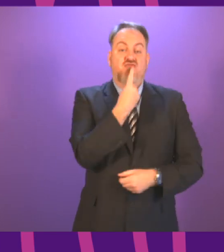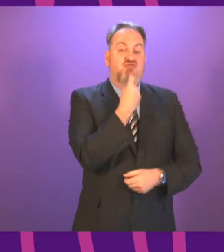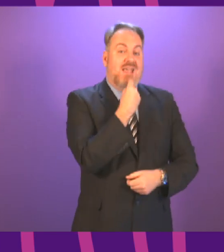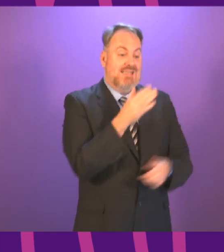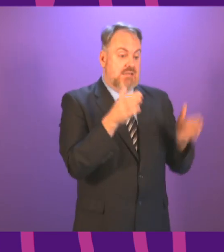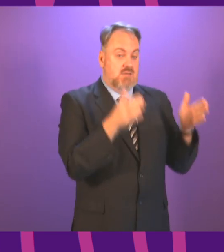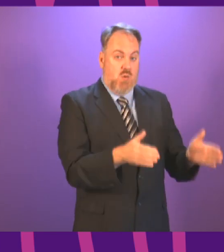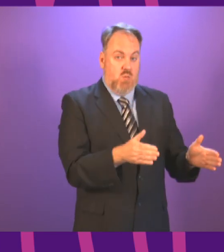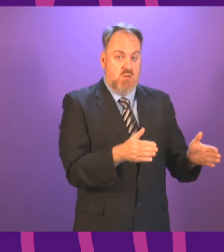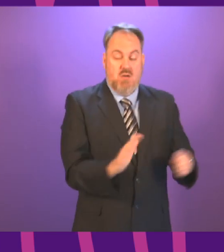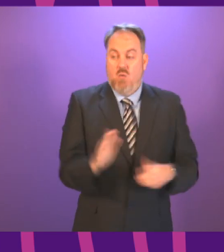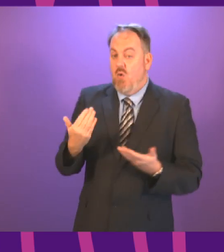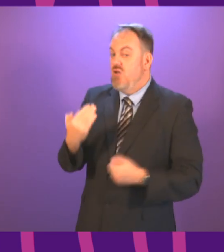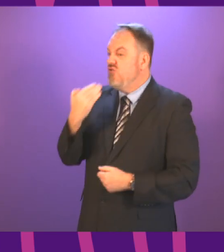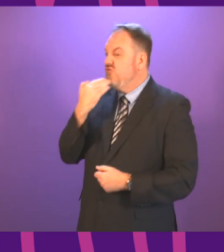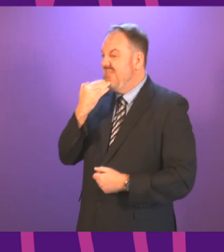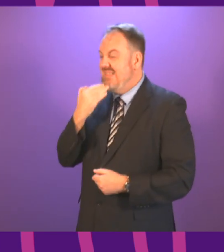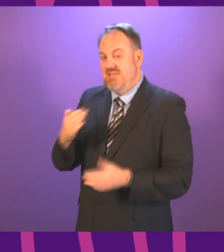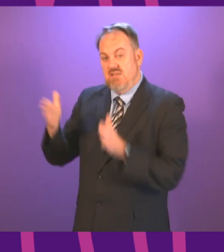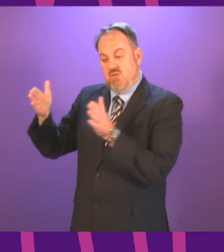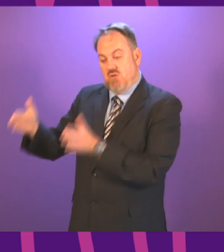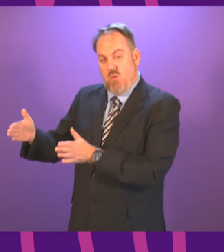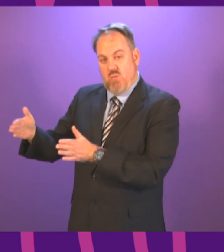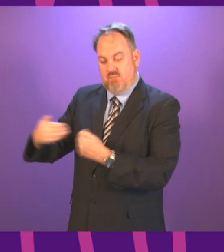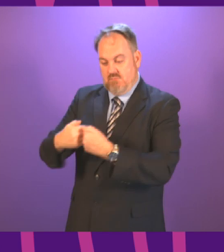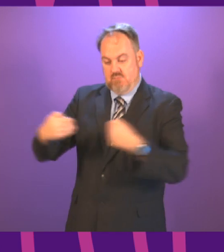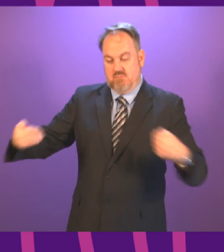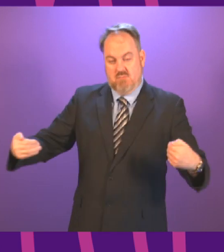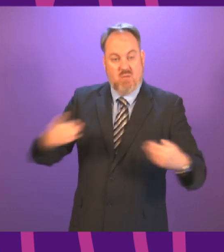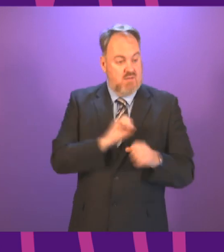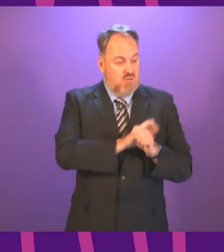and green zones, so patients are streamed depending on their status associated with